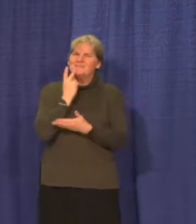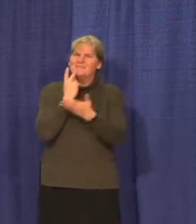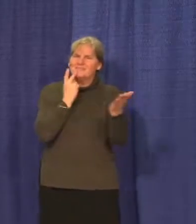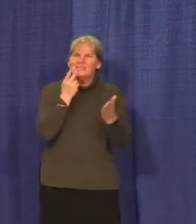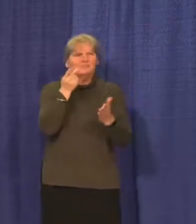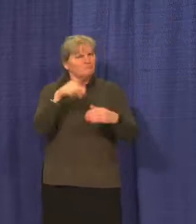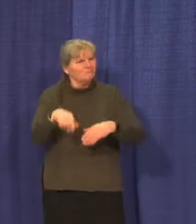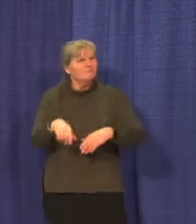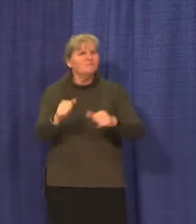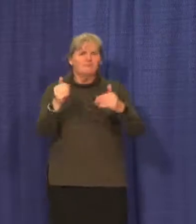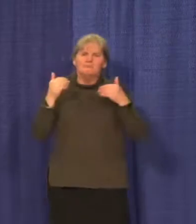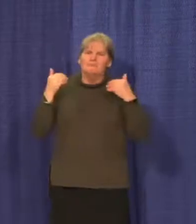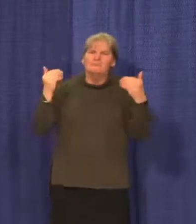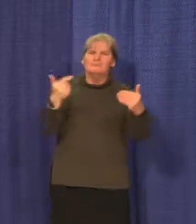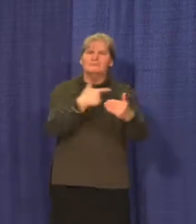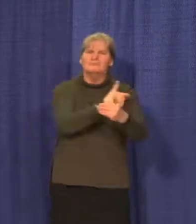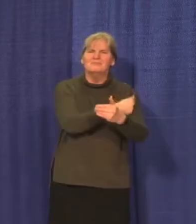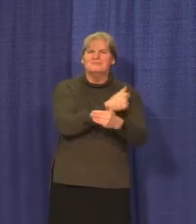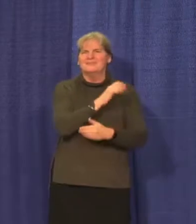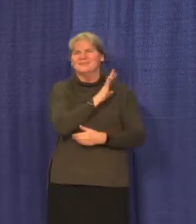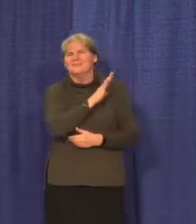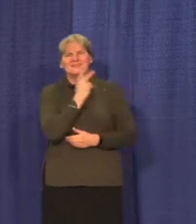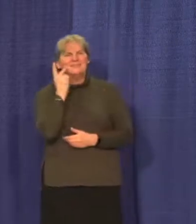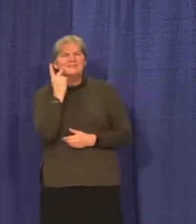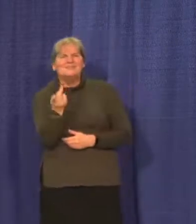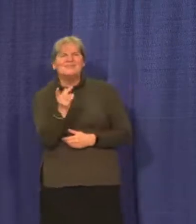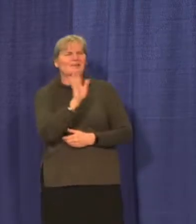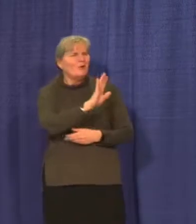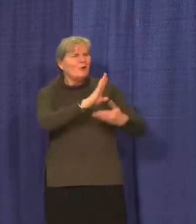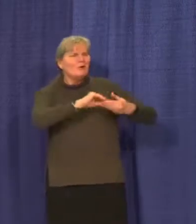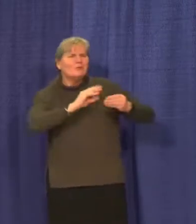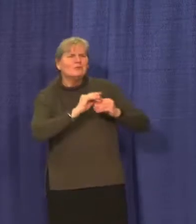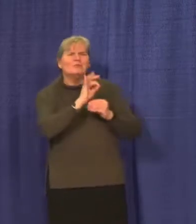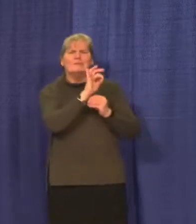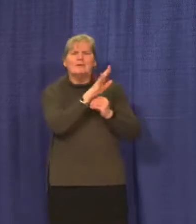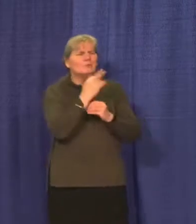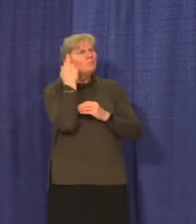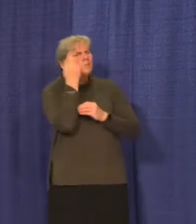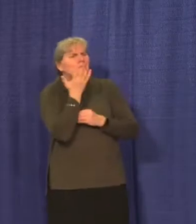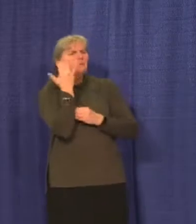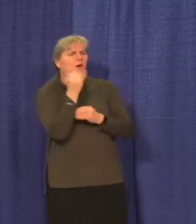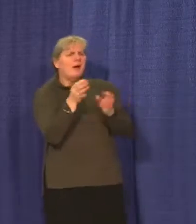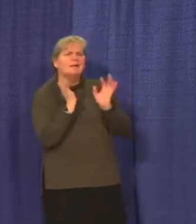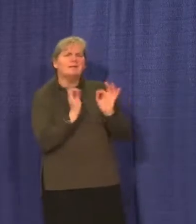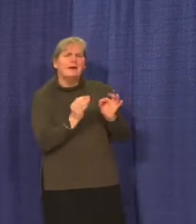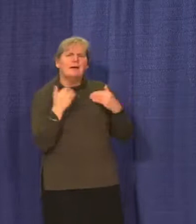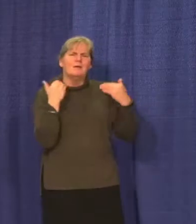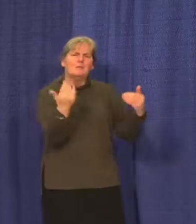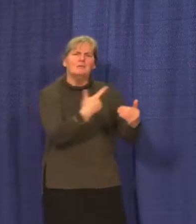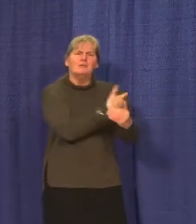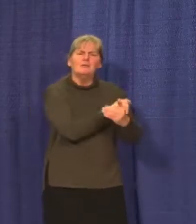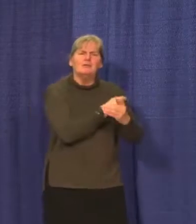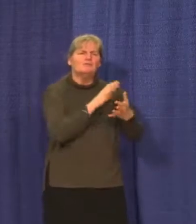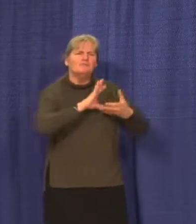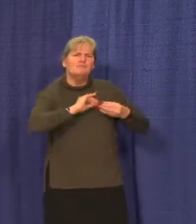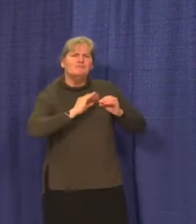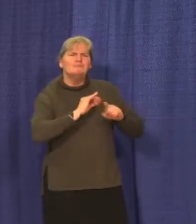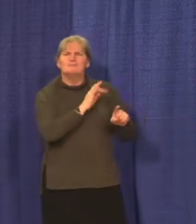see, people stepping up and getting immunized. Cool to see people's stories on Facebook as to why they are getting vaccinated.